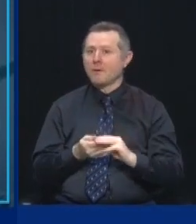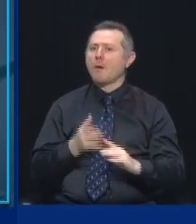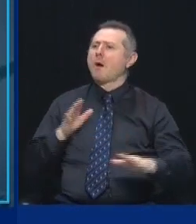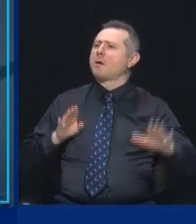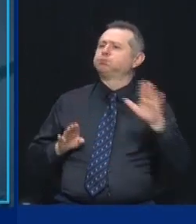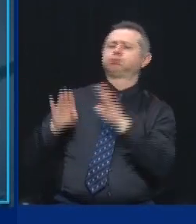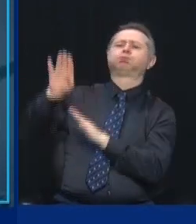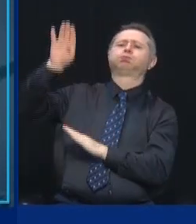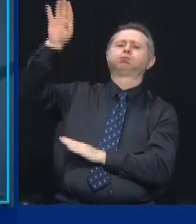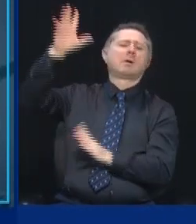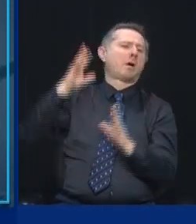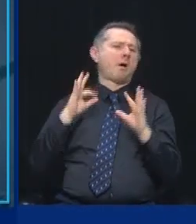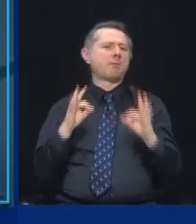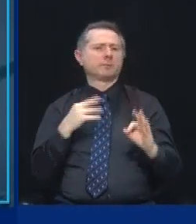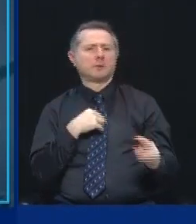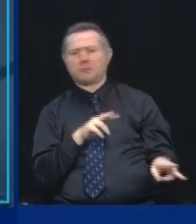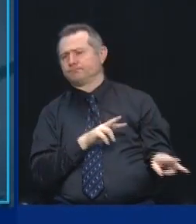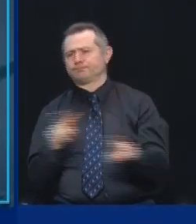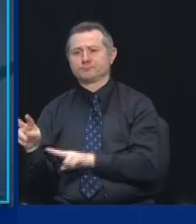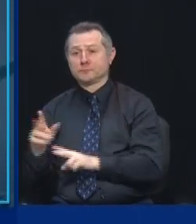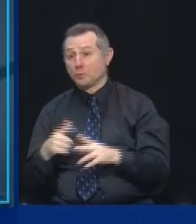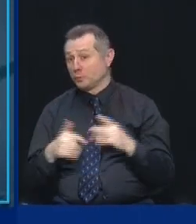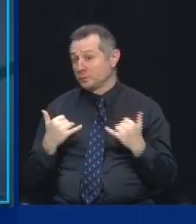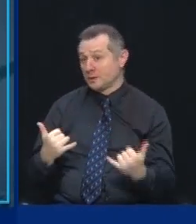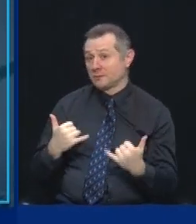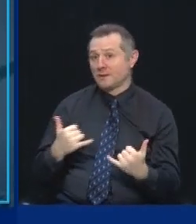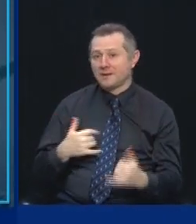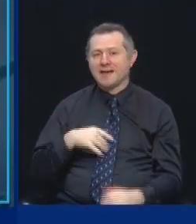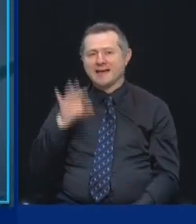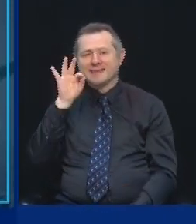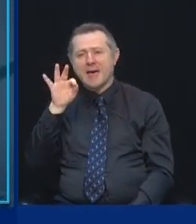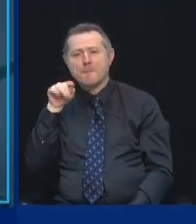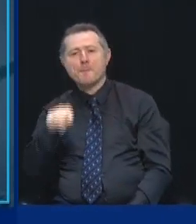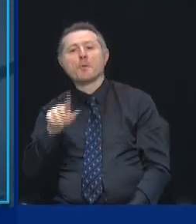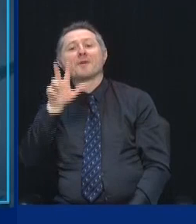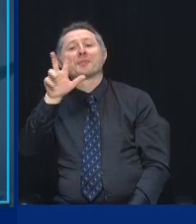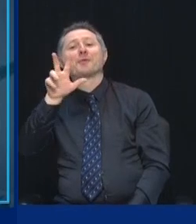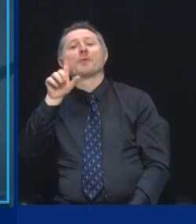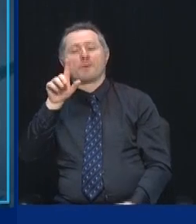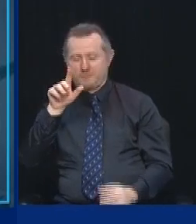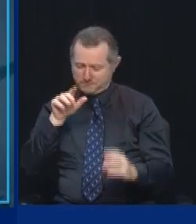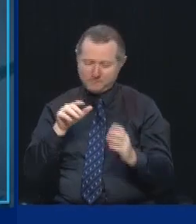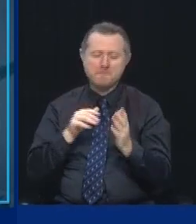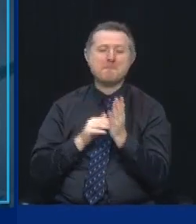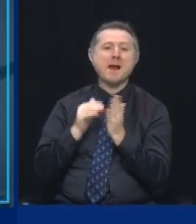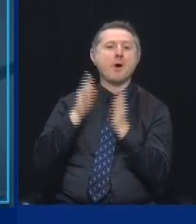38% DECLINE OVER THE LAST MONTH. VACCINATION RATE. EXACT OPPOSITE.